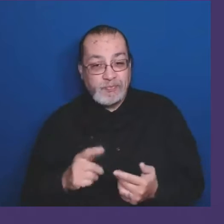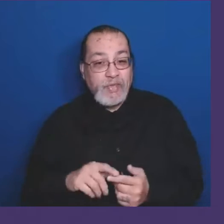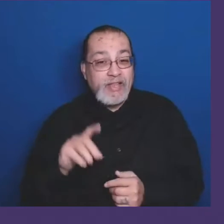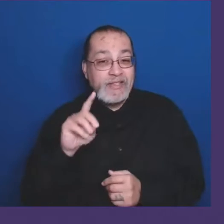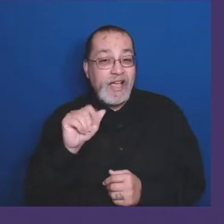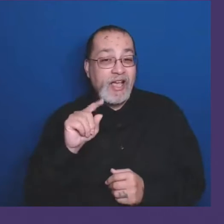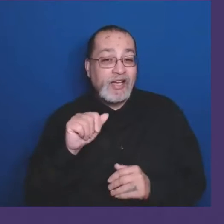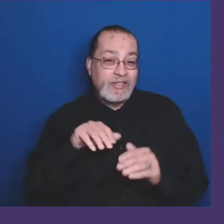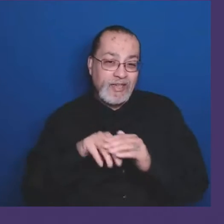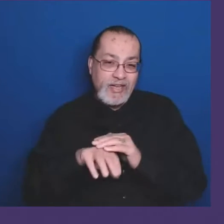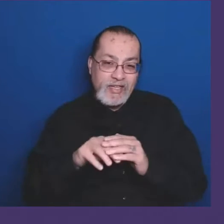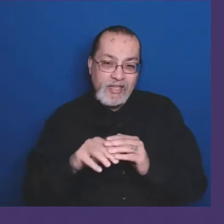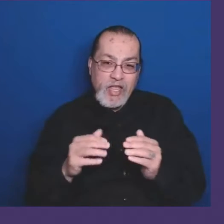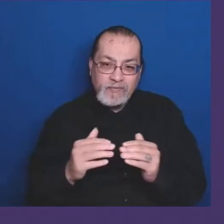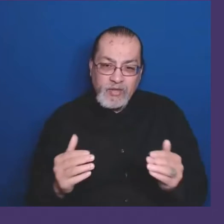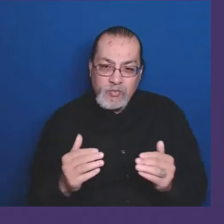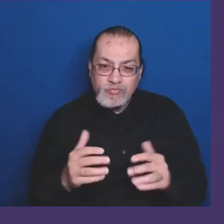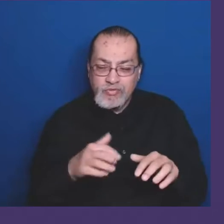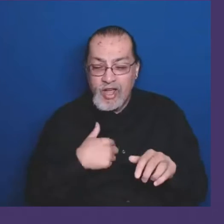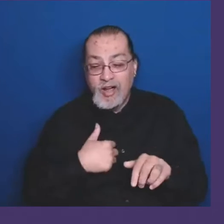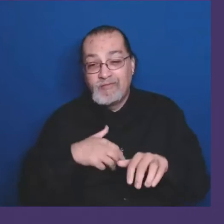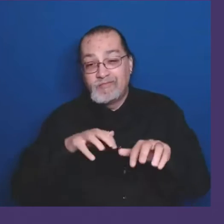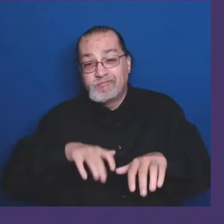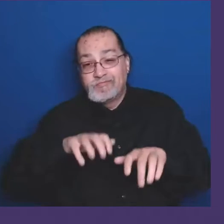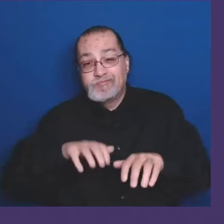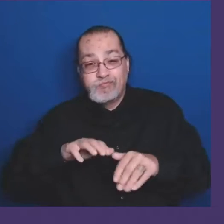and I also work on the files,